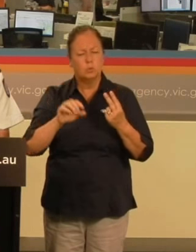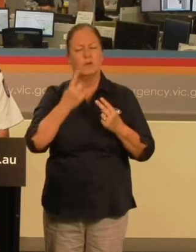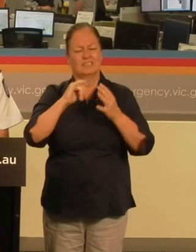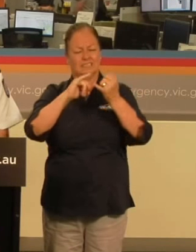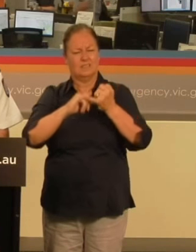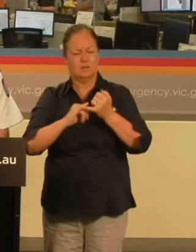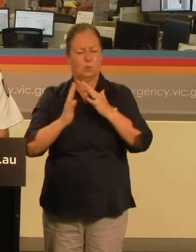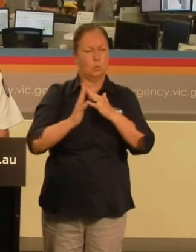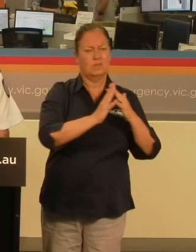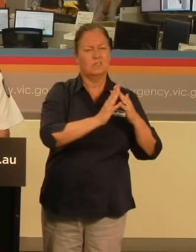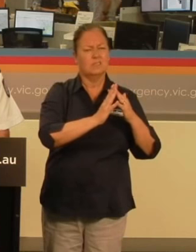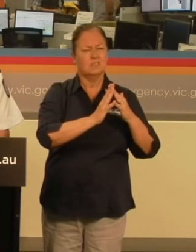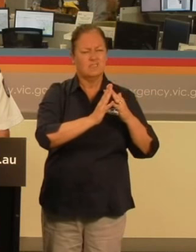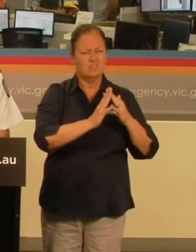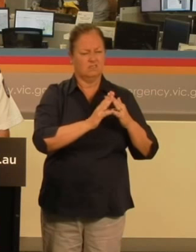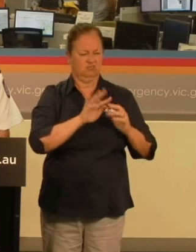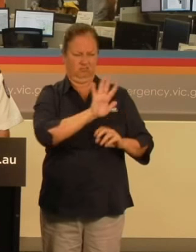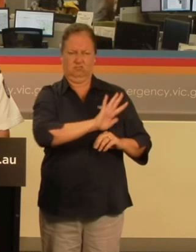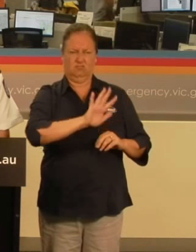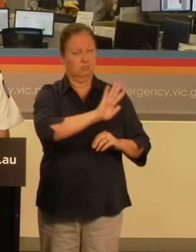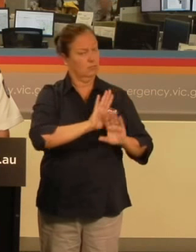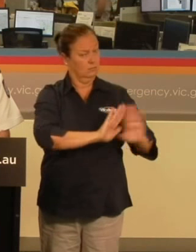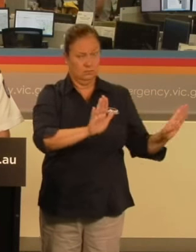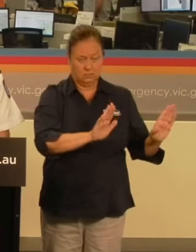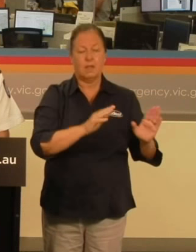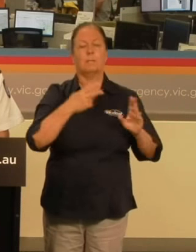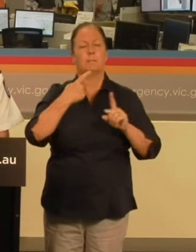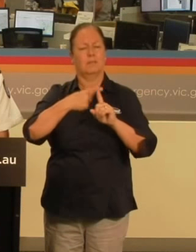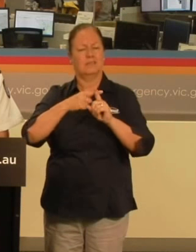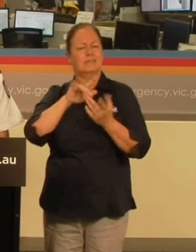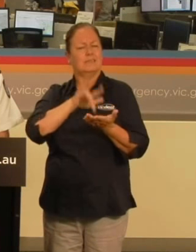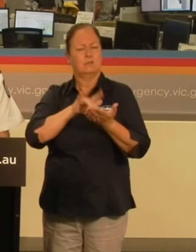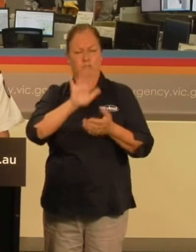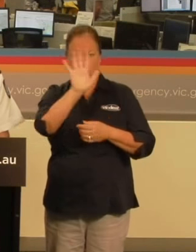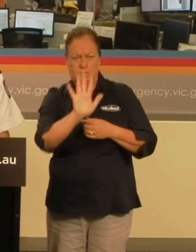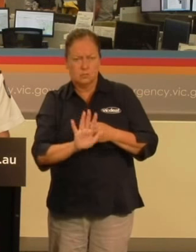southwestern weather district and the central. The reason for those and it's a